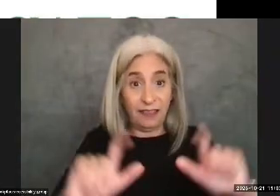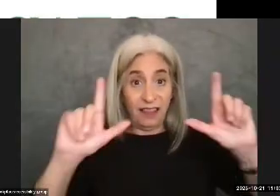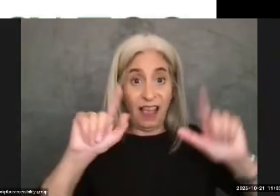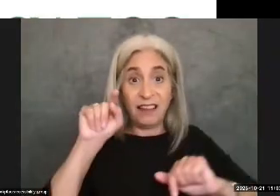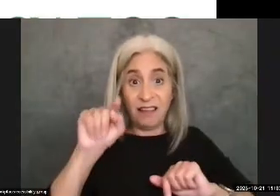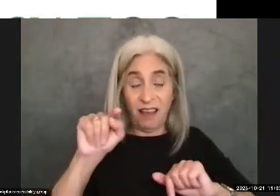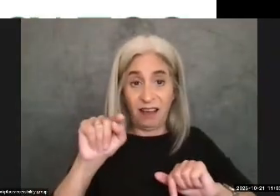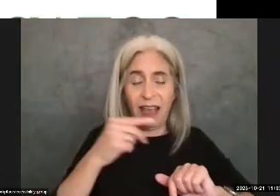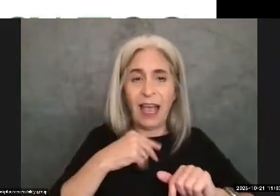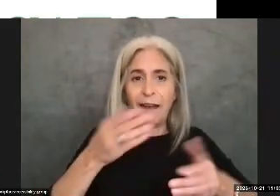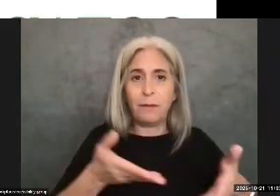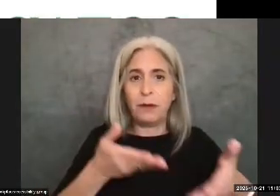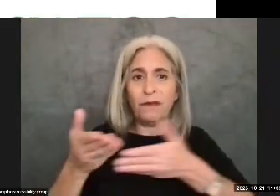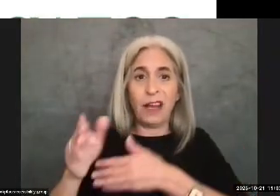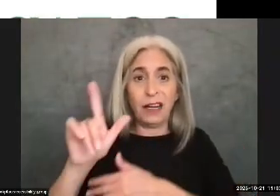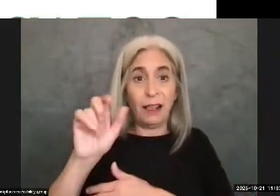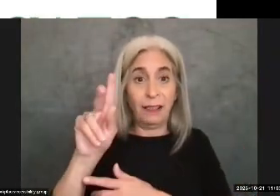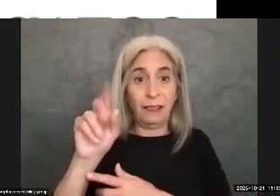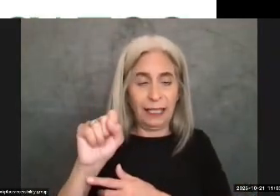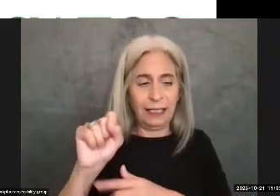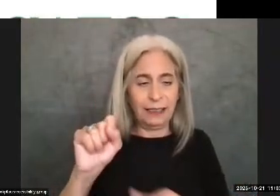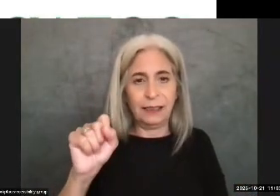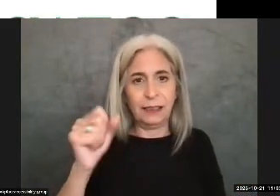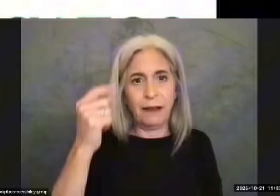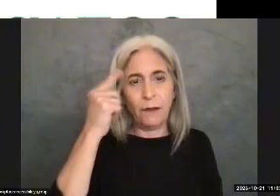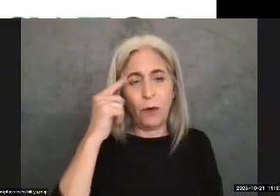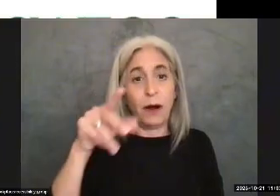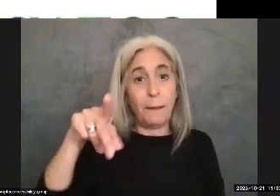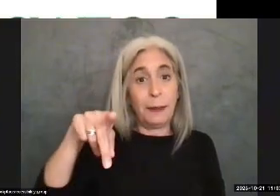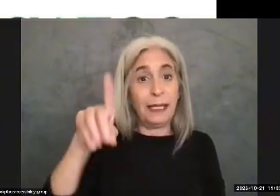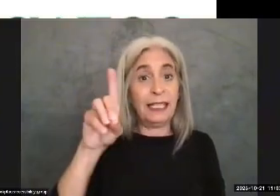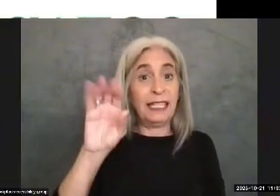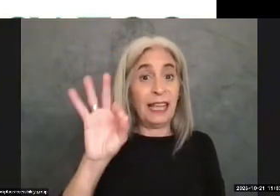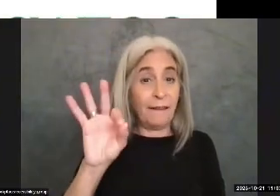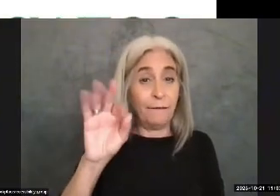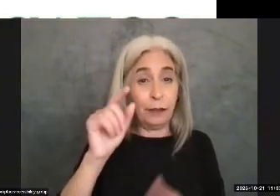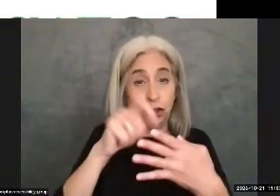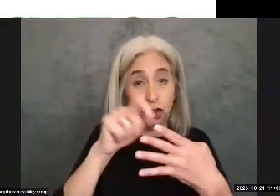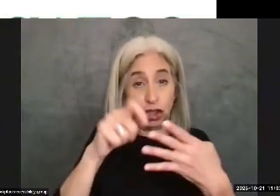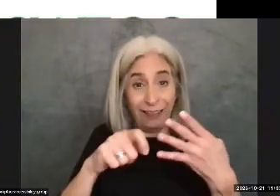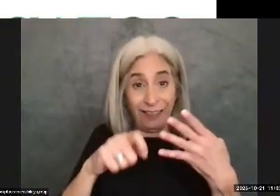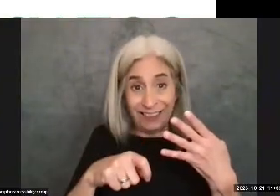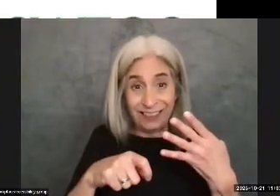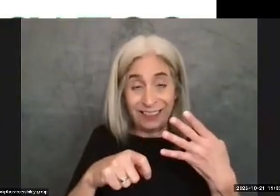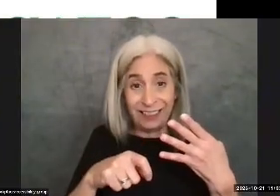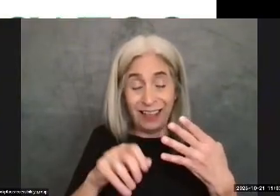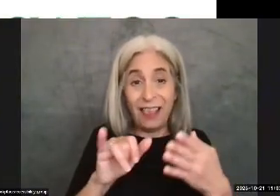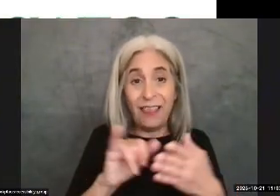Kathleen DeForest: In the slide deck, I've also provided links to a PDF checklist.